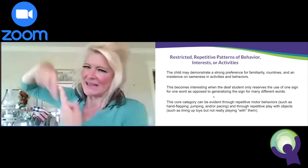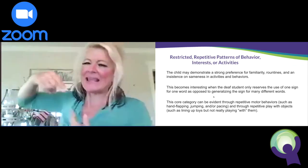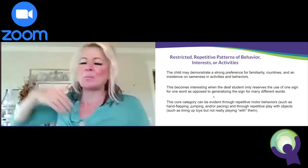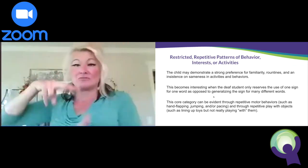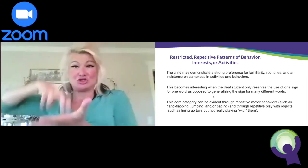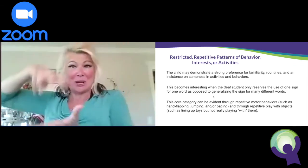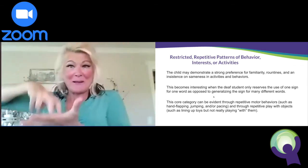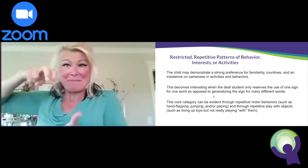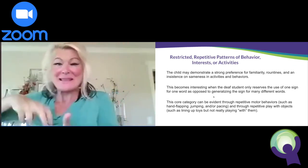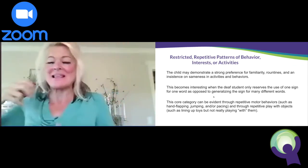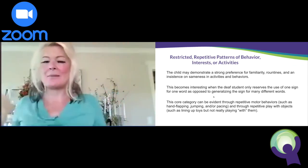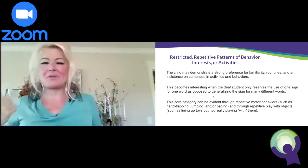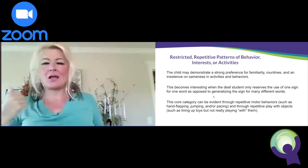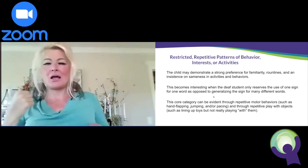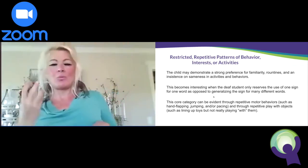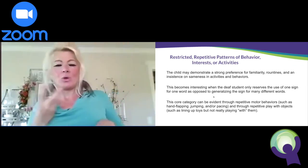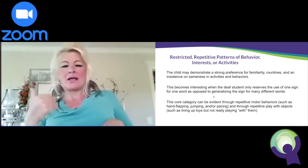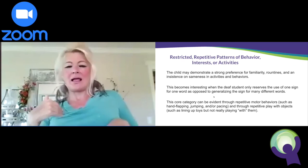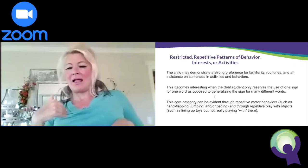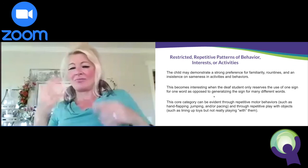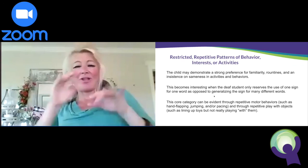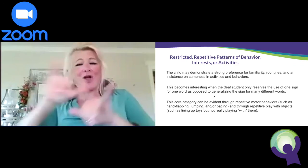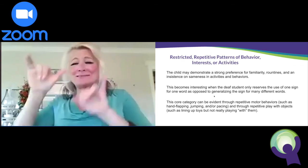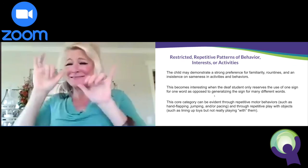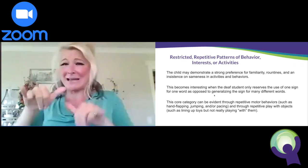spinning, the waving of the hands, the jumping.